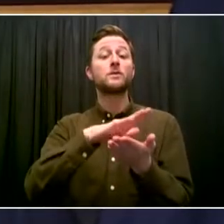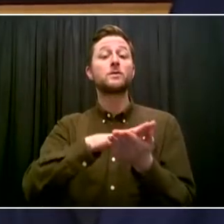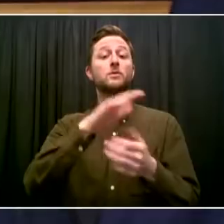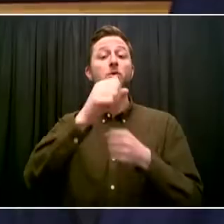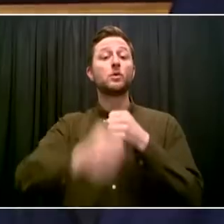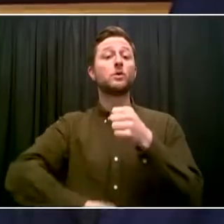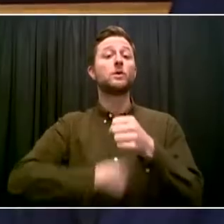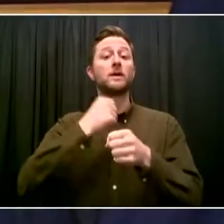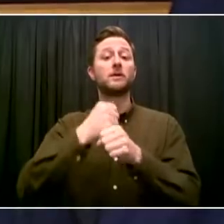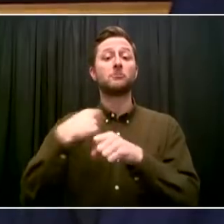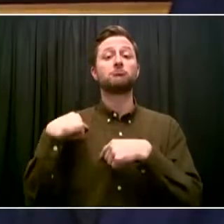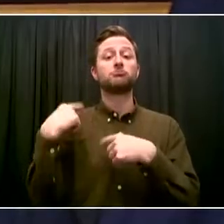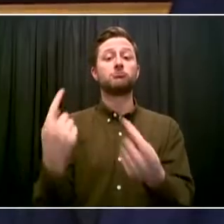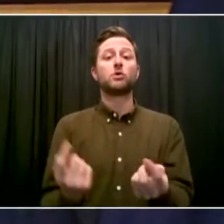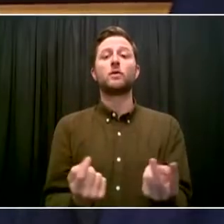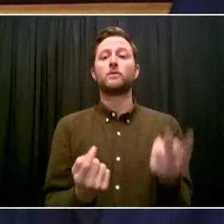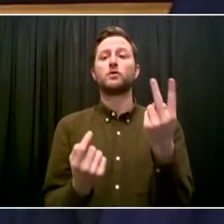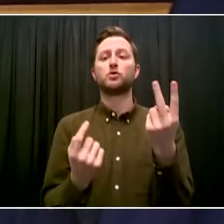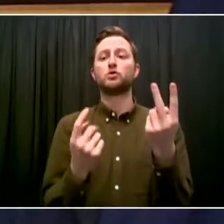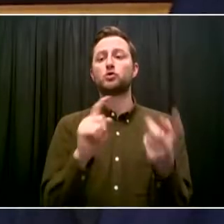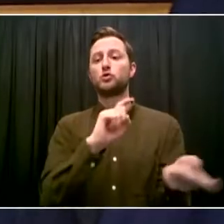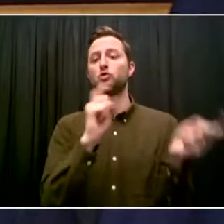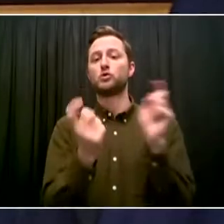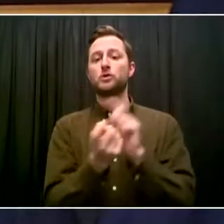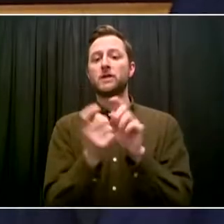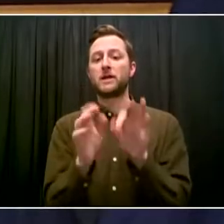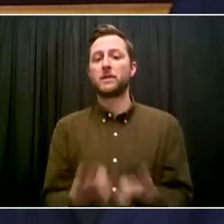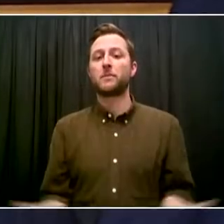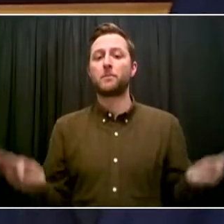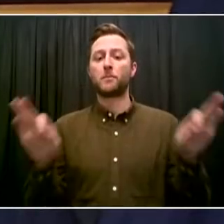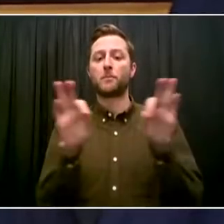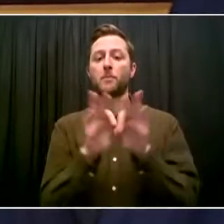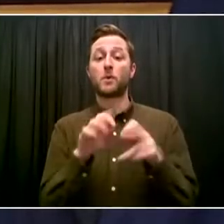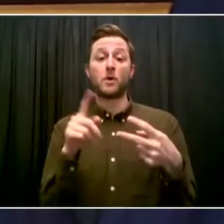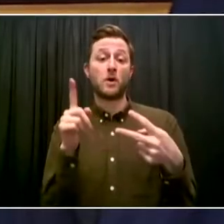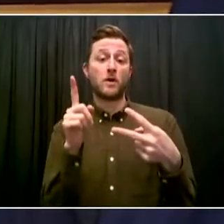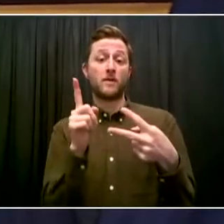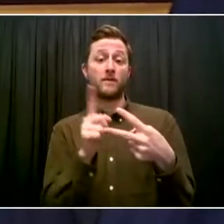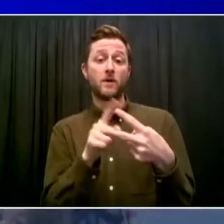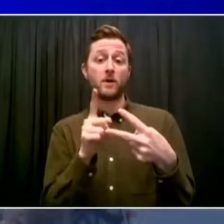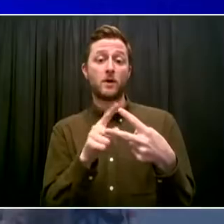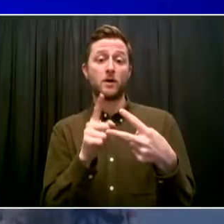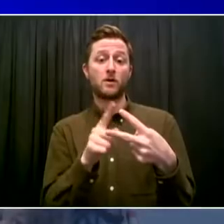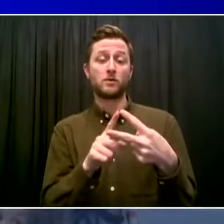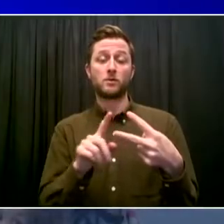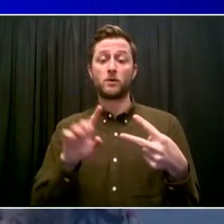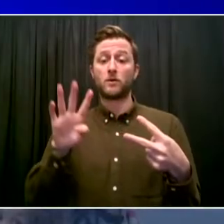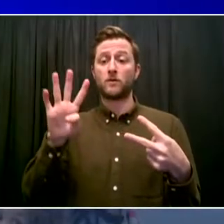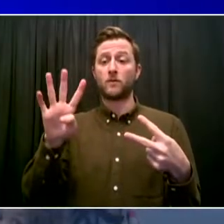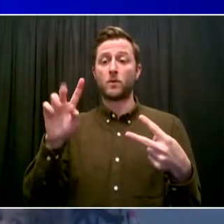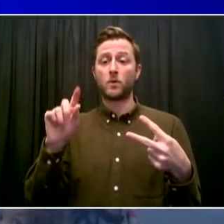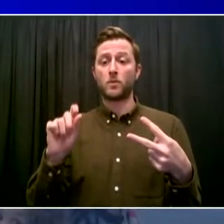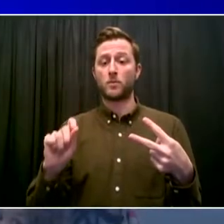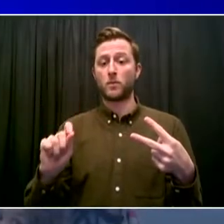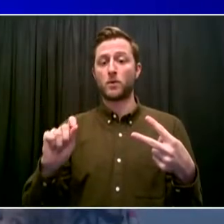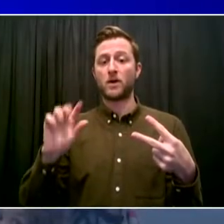I AM PROUD OF WHAT THE CHCEANLLOR AND HIS ATEM DID. WE MADE TWO BIG CHANGES THAT